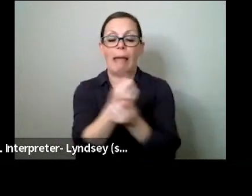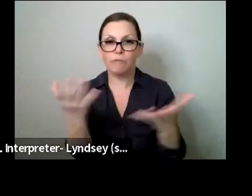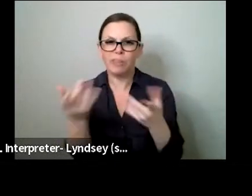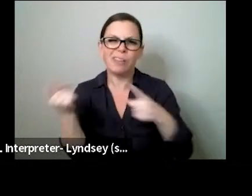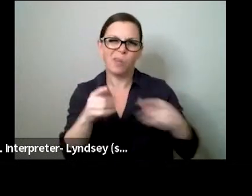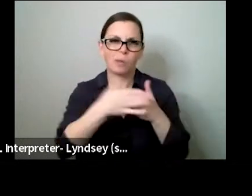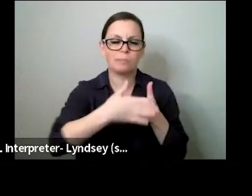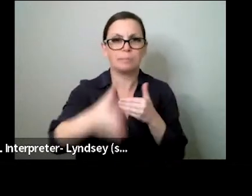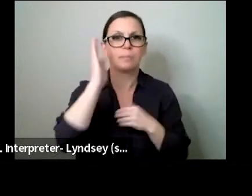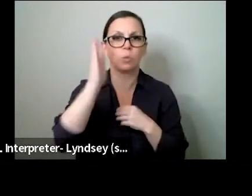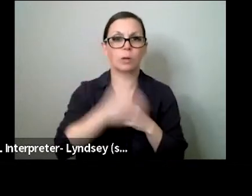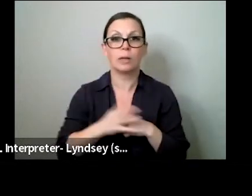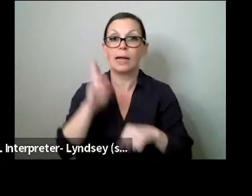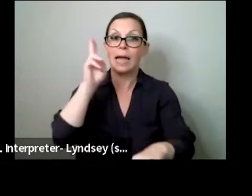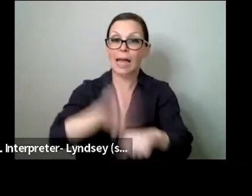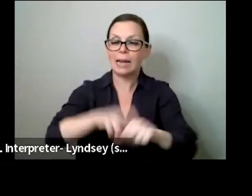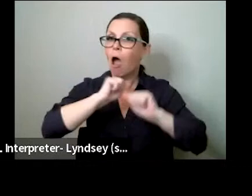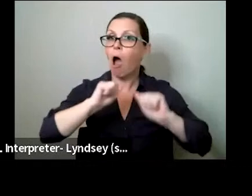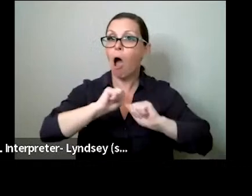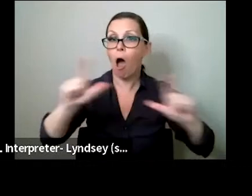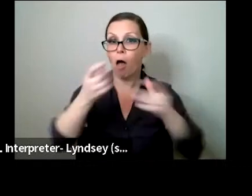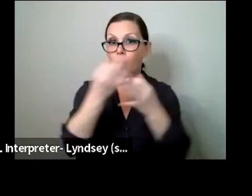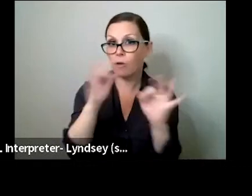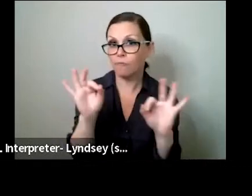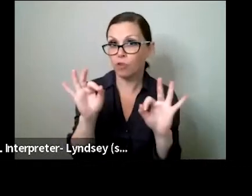And of course, they're all free for you to attend.